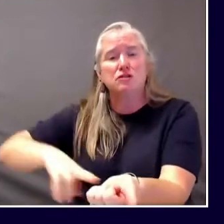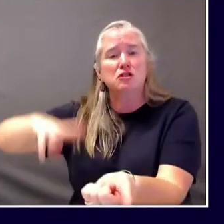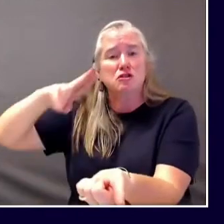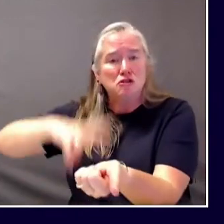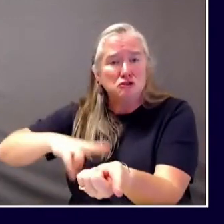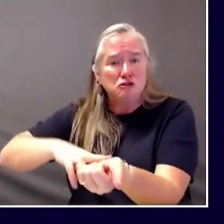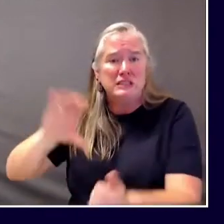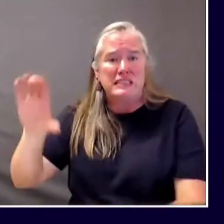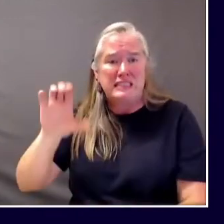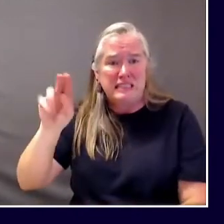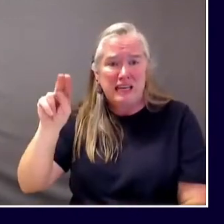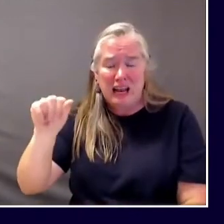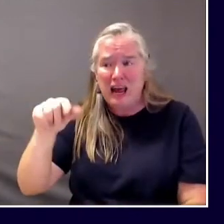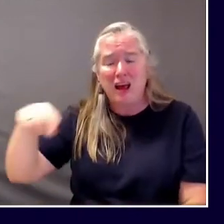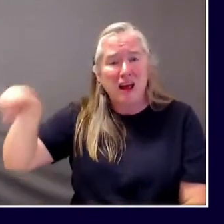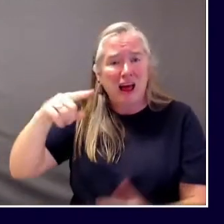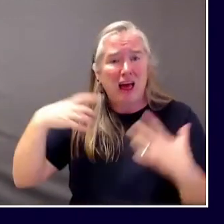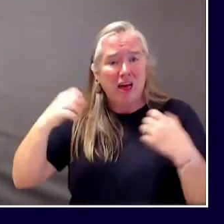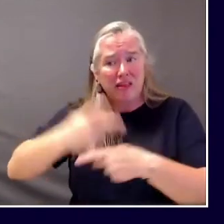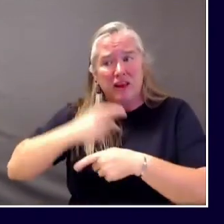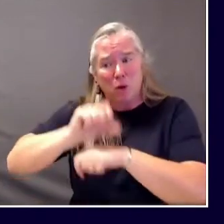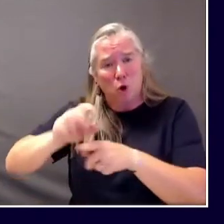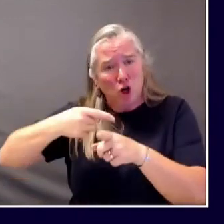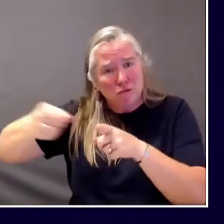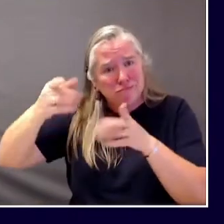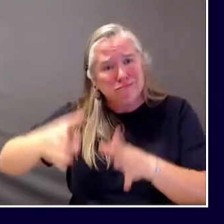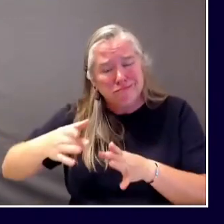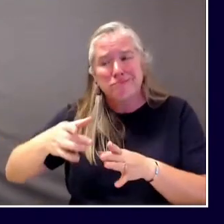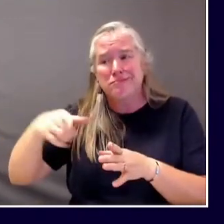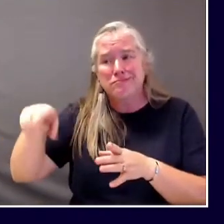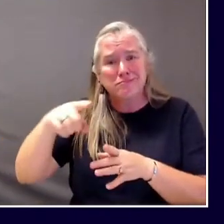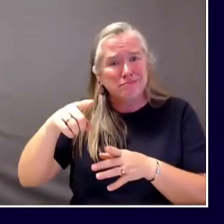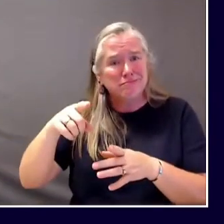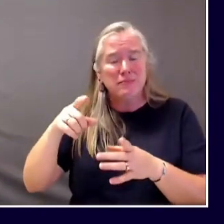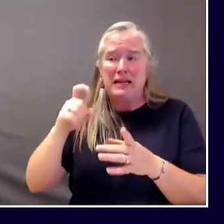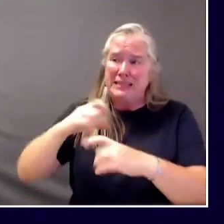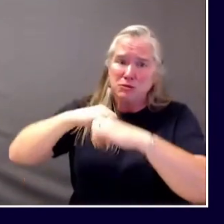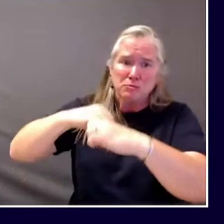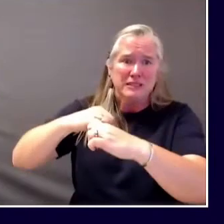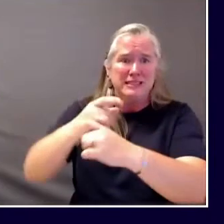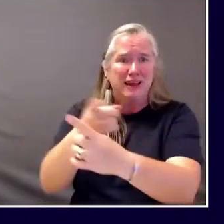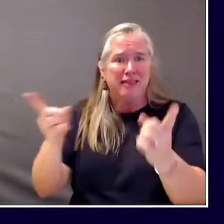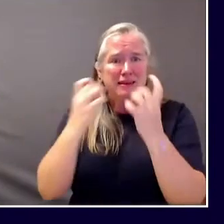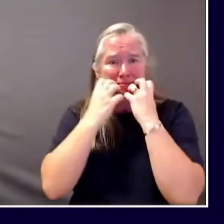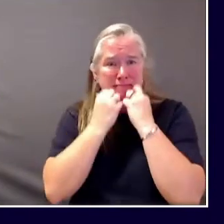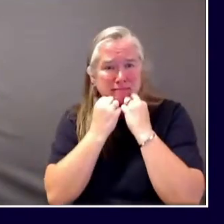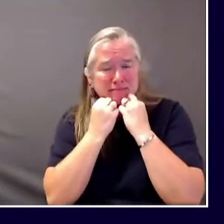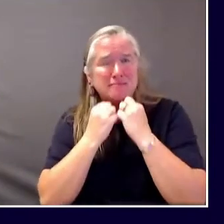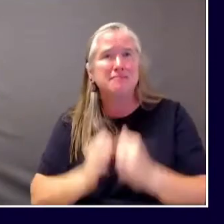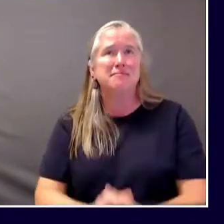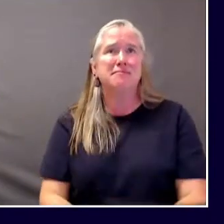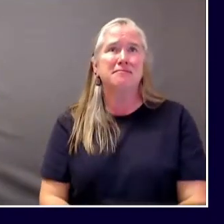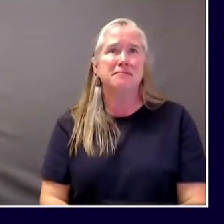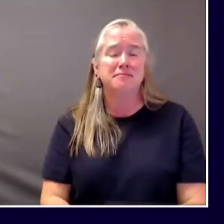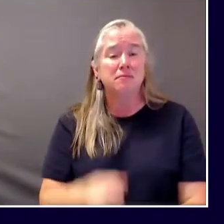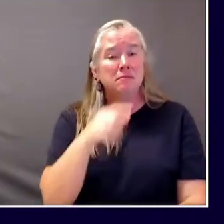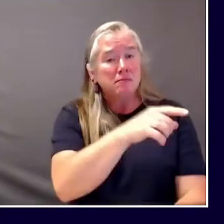risk their help health to keep us healthy